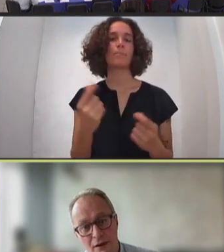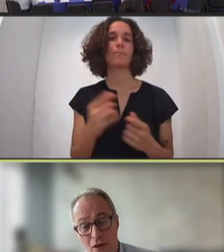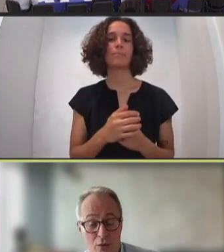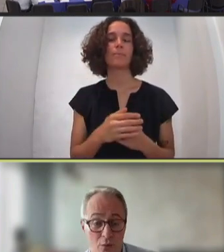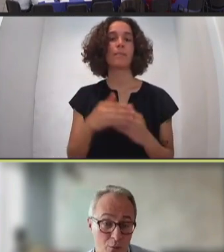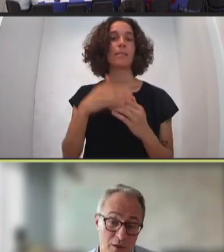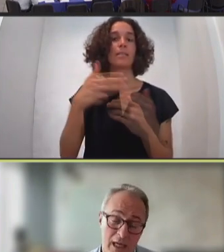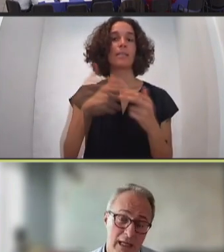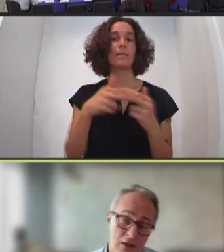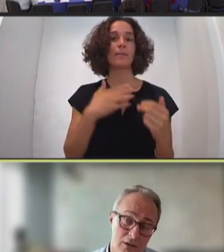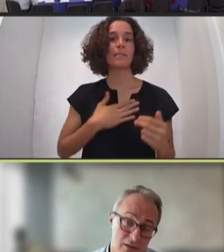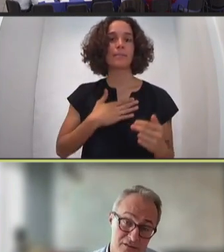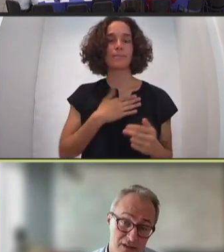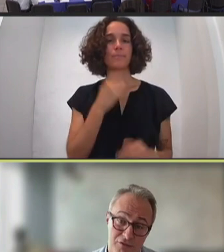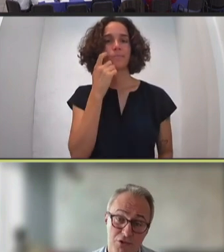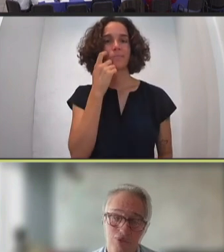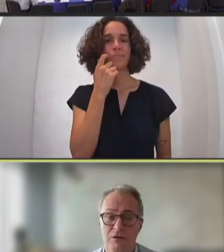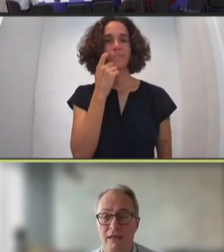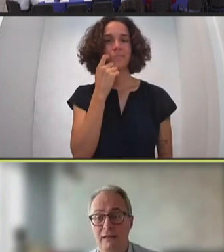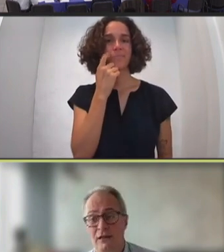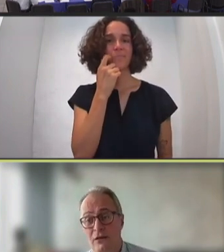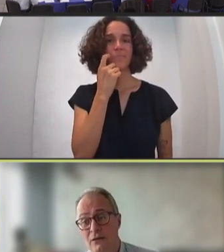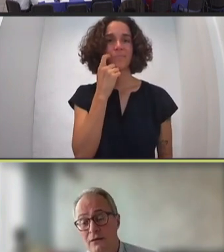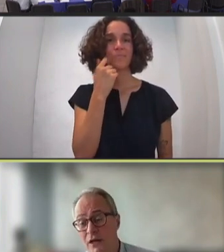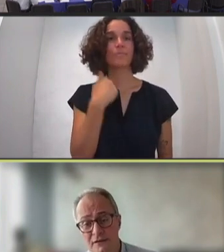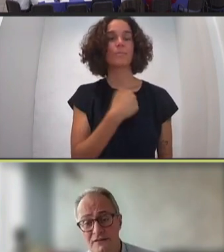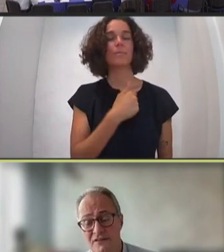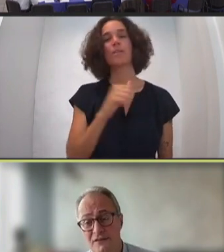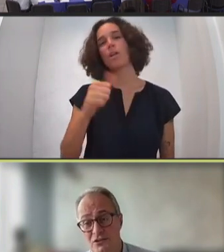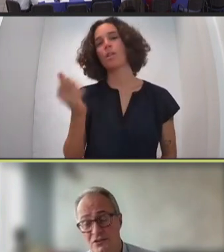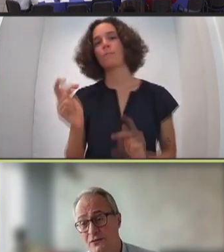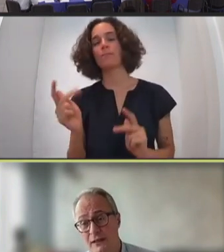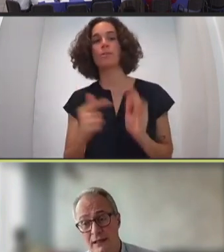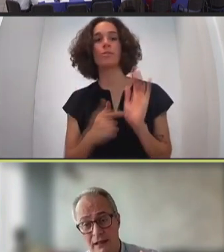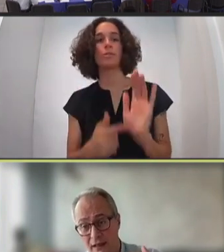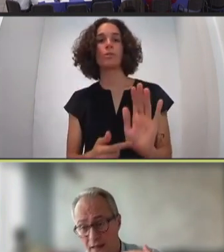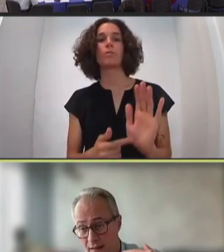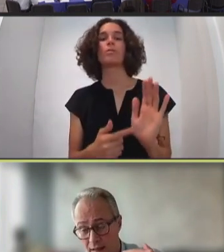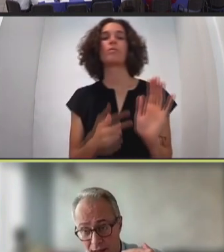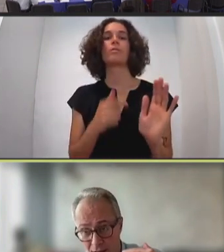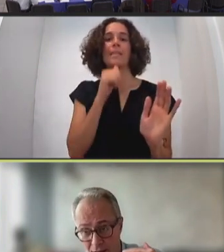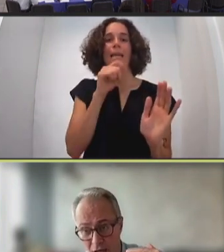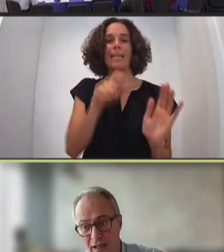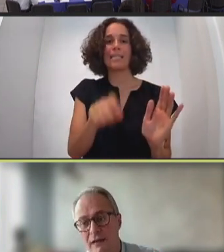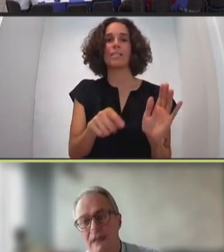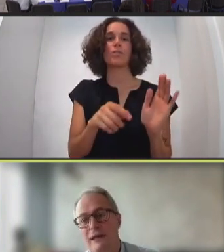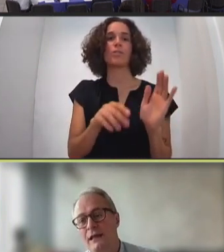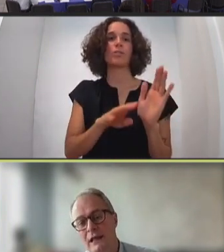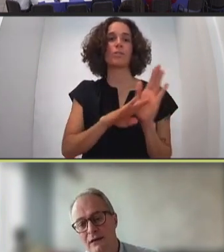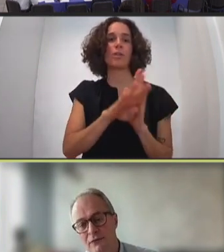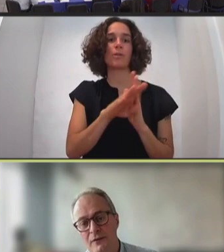You know, we and others have shown that, you know, not necessarily generating a high level